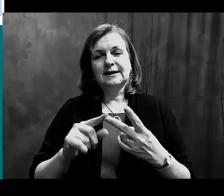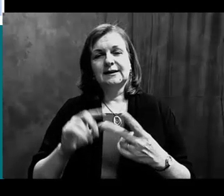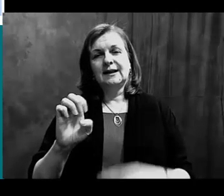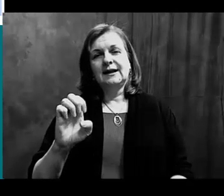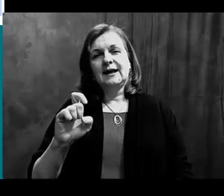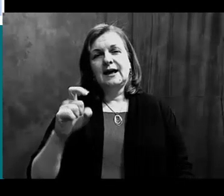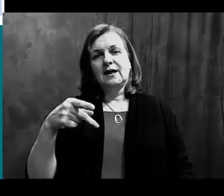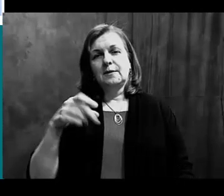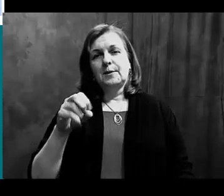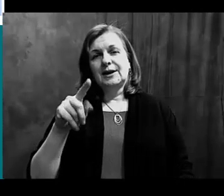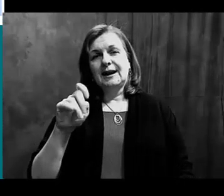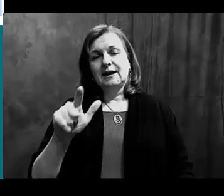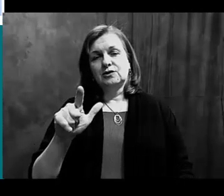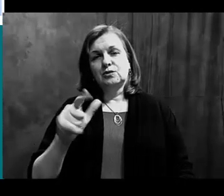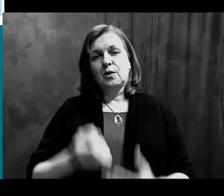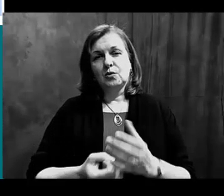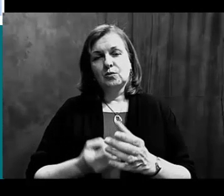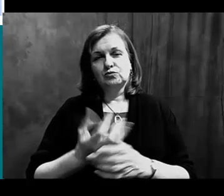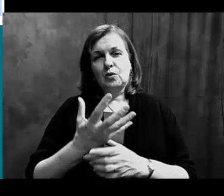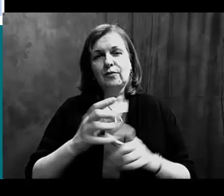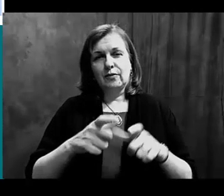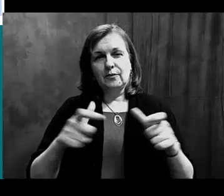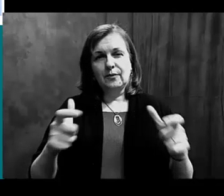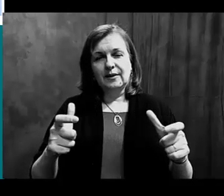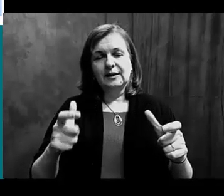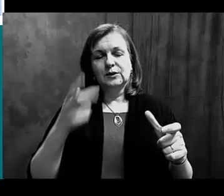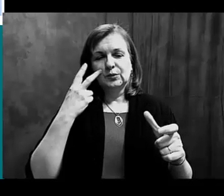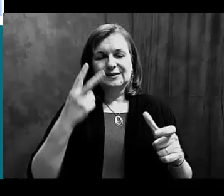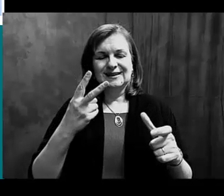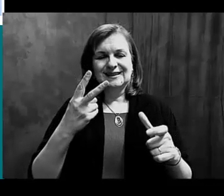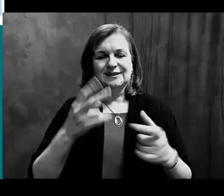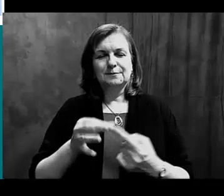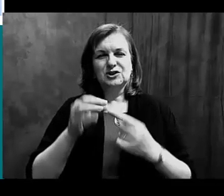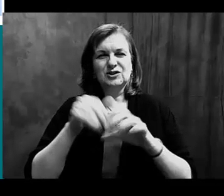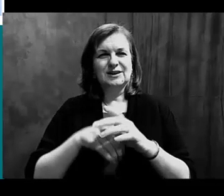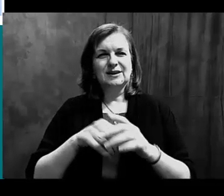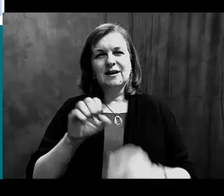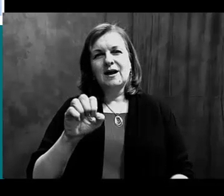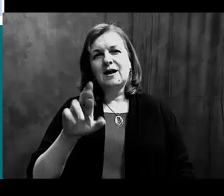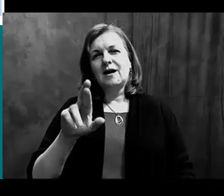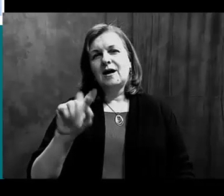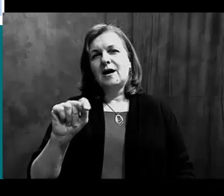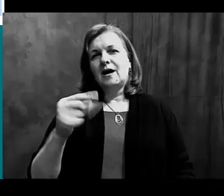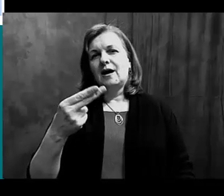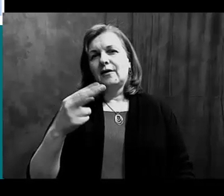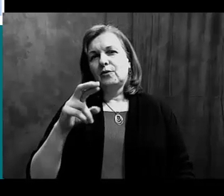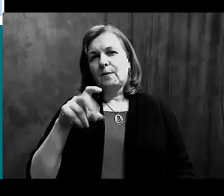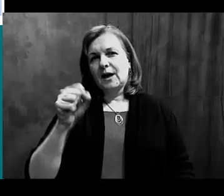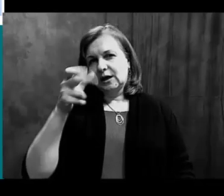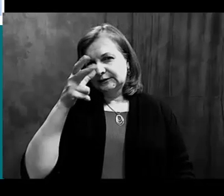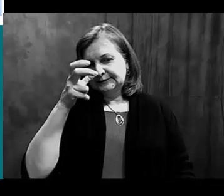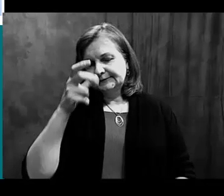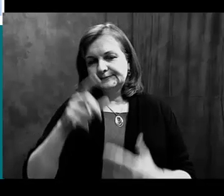exponential growth on the other hand is what we see in a lot of populations particularly the arthropods